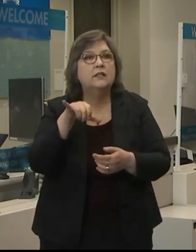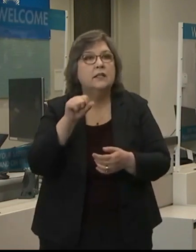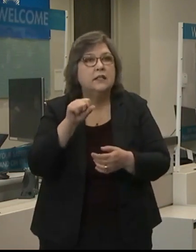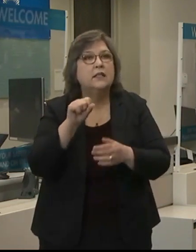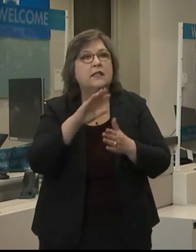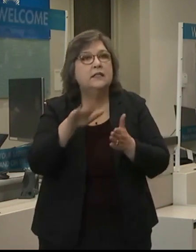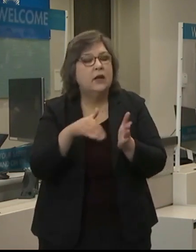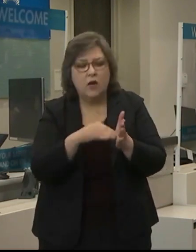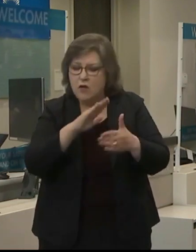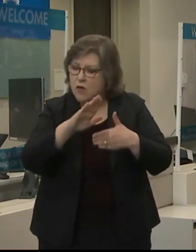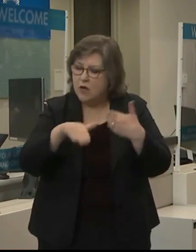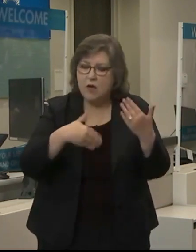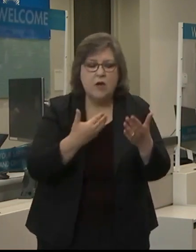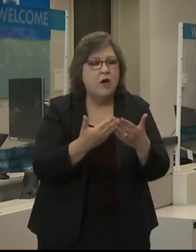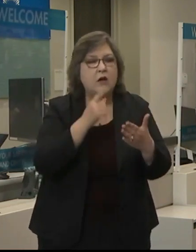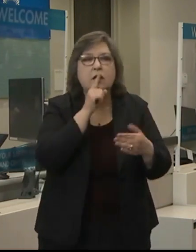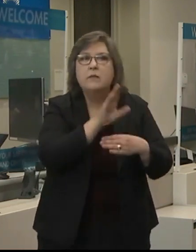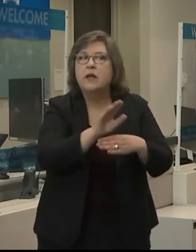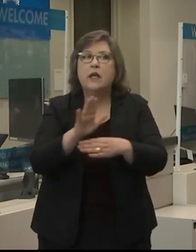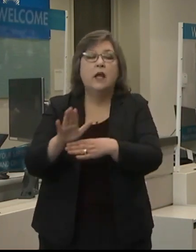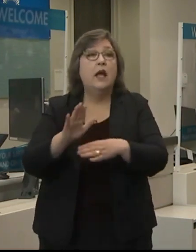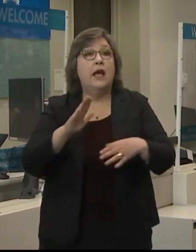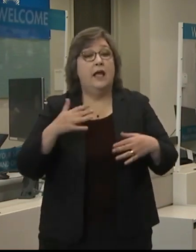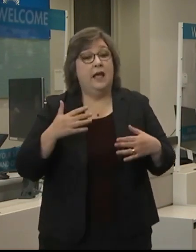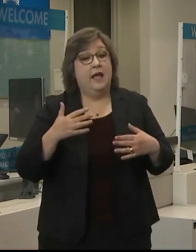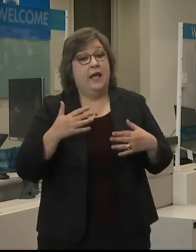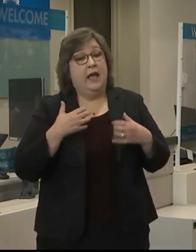in health care settings. They're committed not only to verification